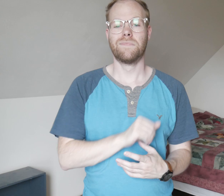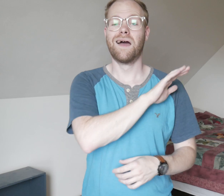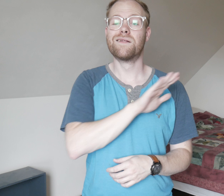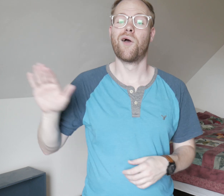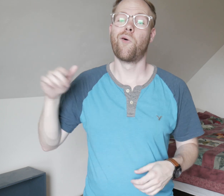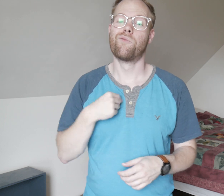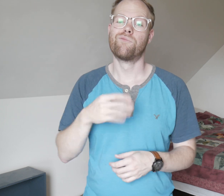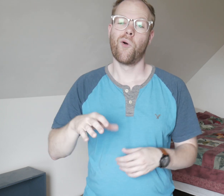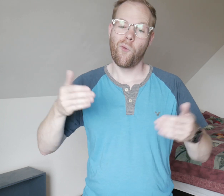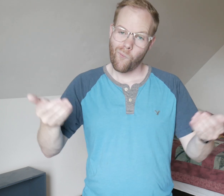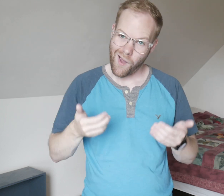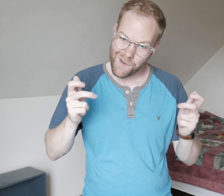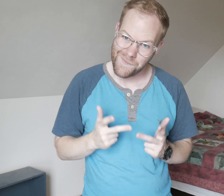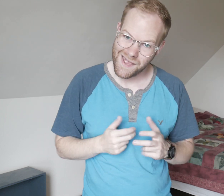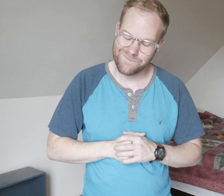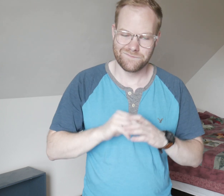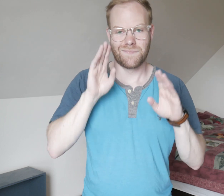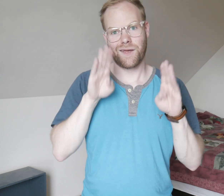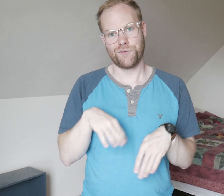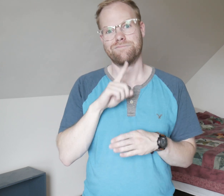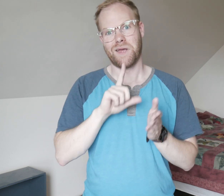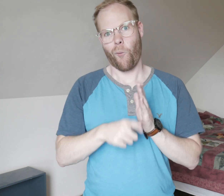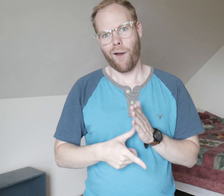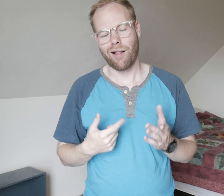Hello, I’m Rogan and welcome back! I know, it’s been a while.